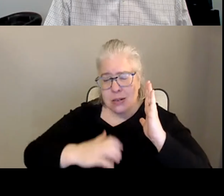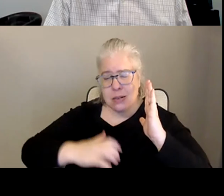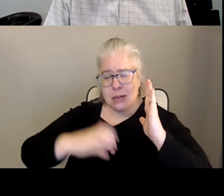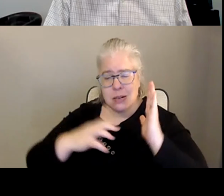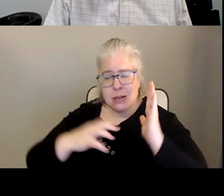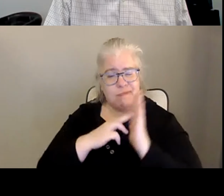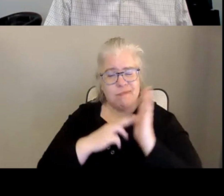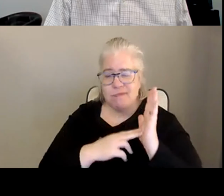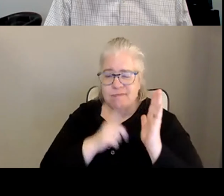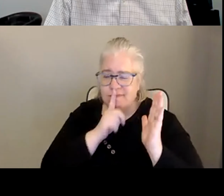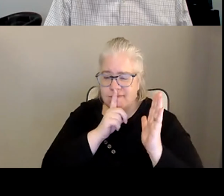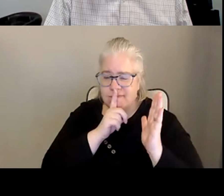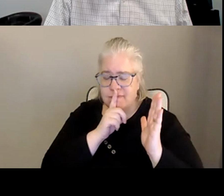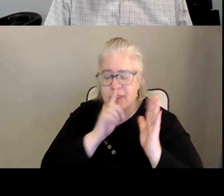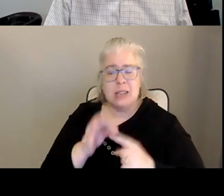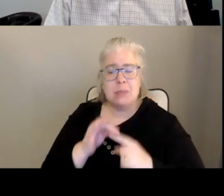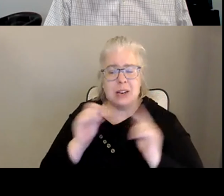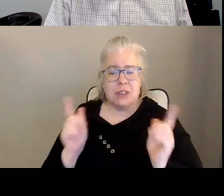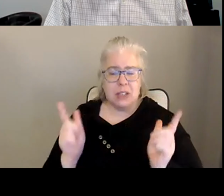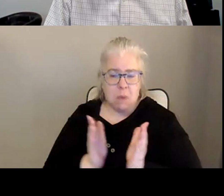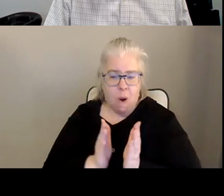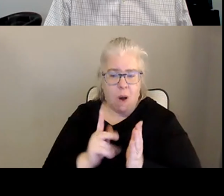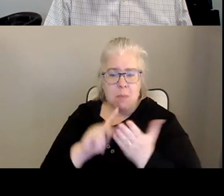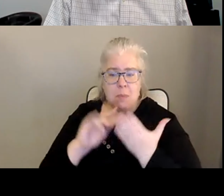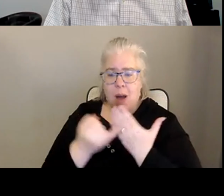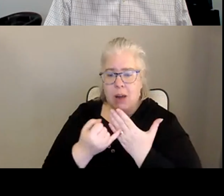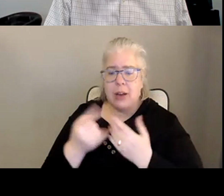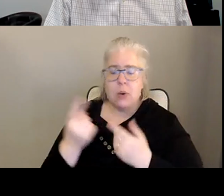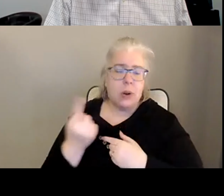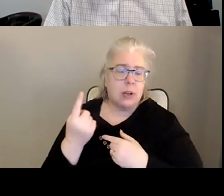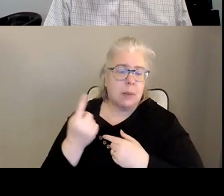especially for smaller projects or things that might be one-off.